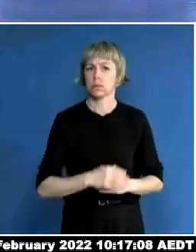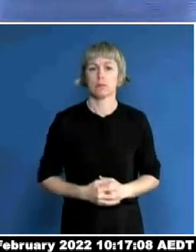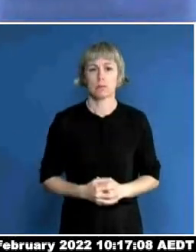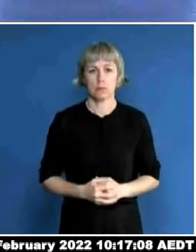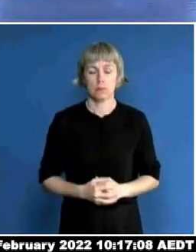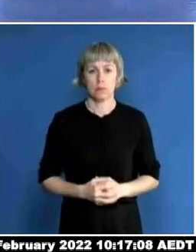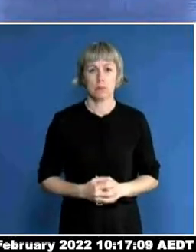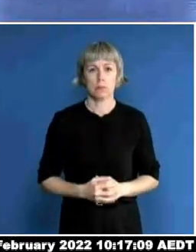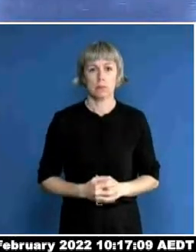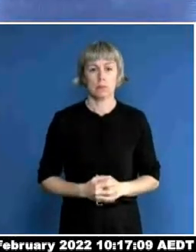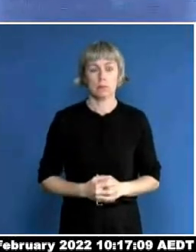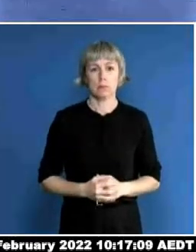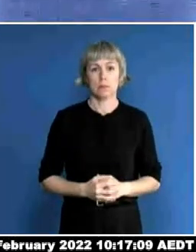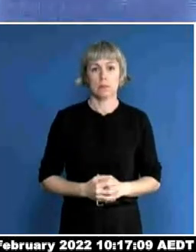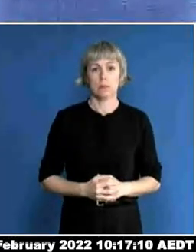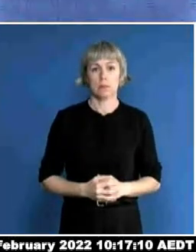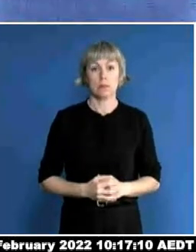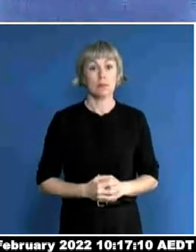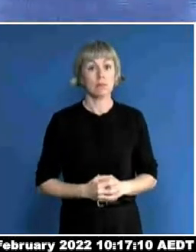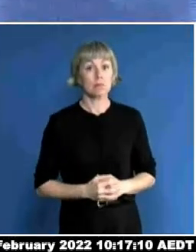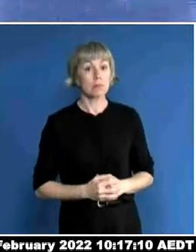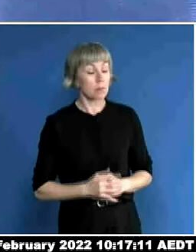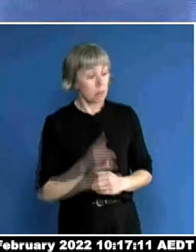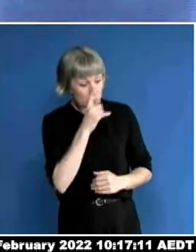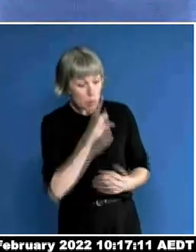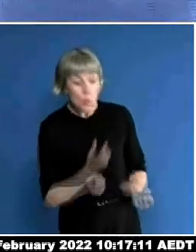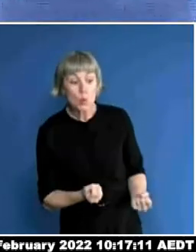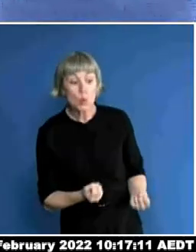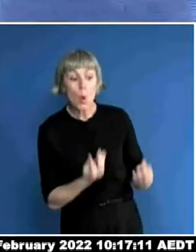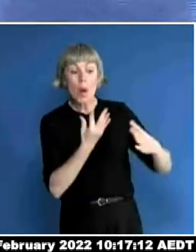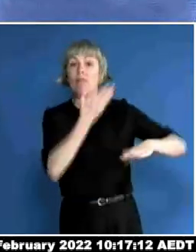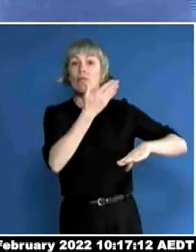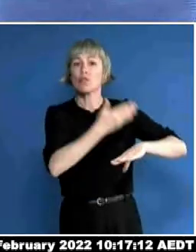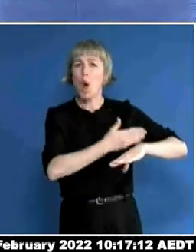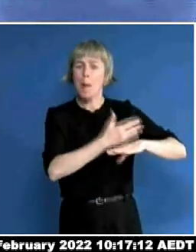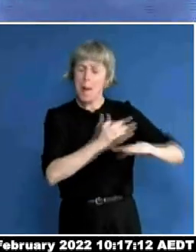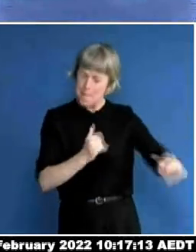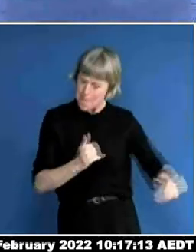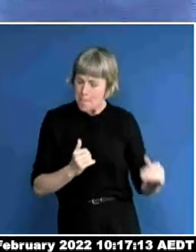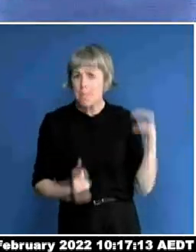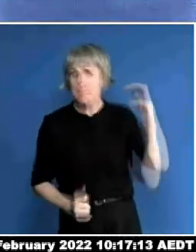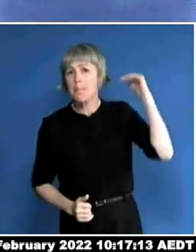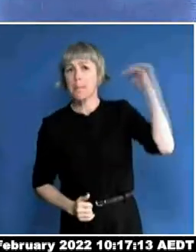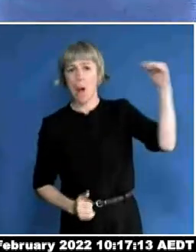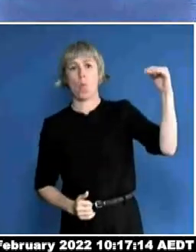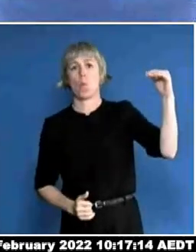disability. The unemployment rate for working age people with disability is 10 per